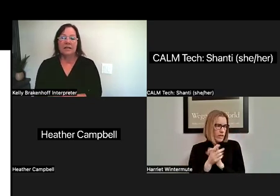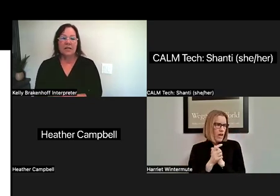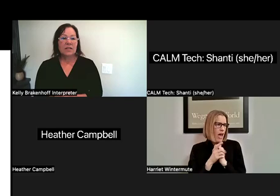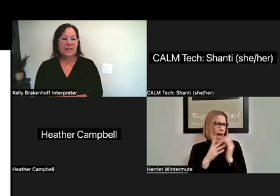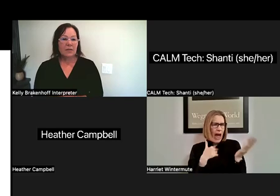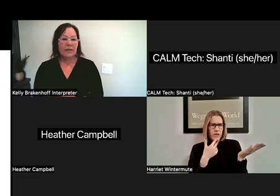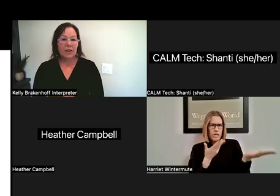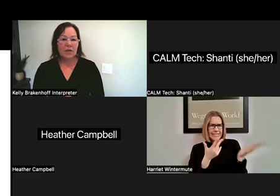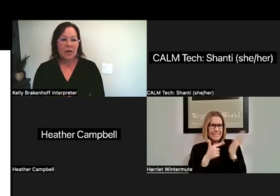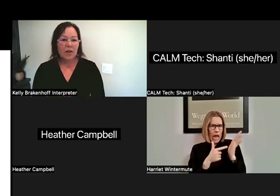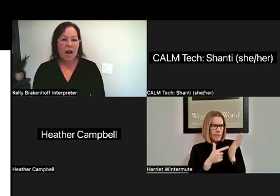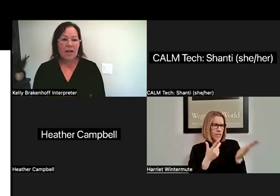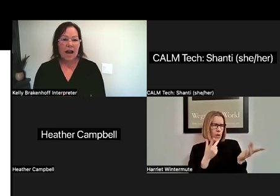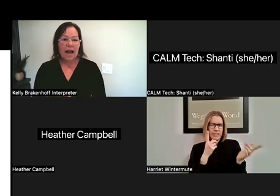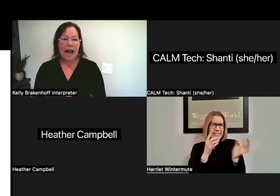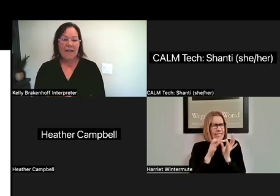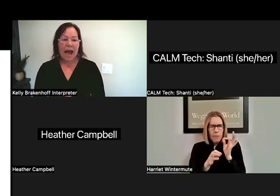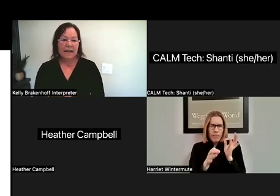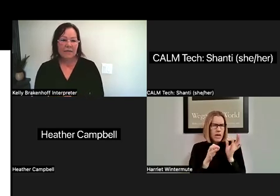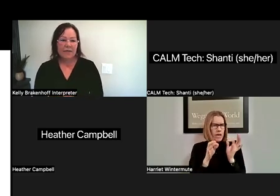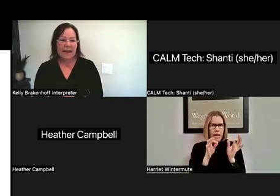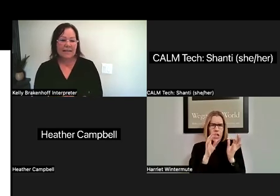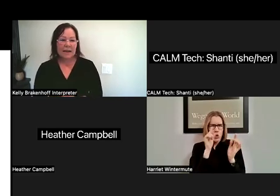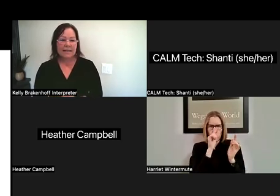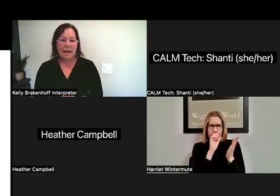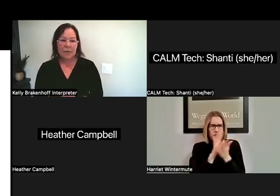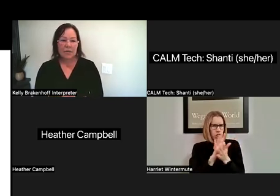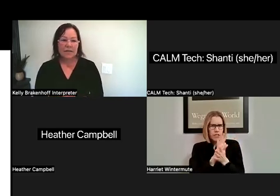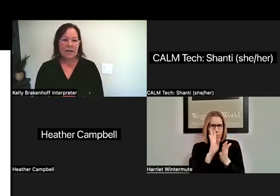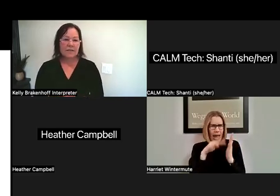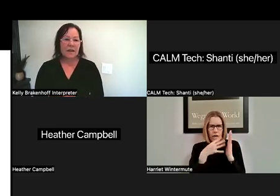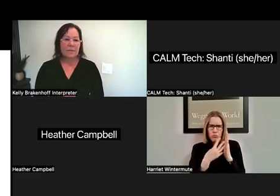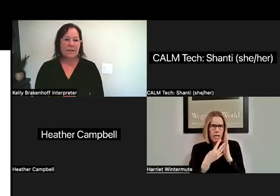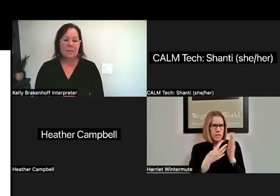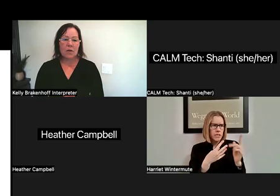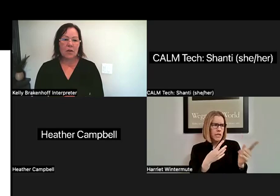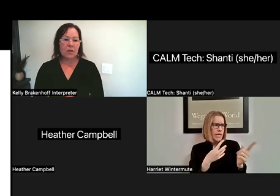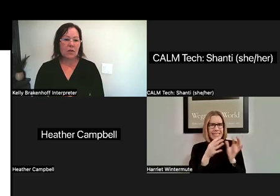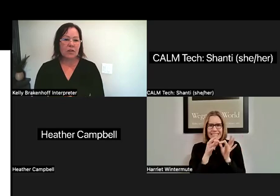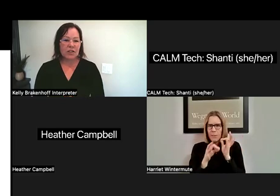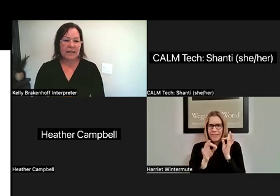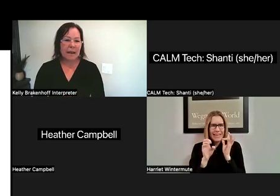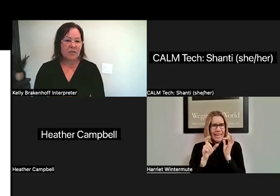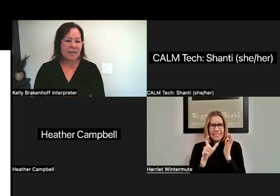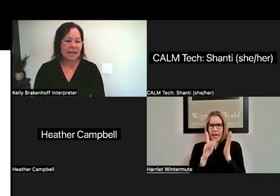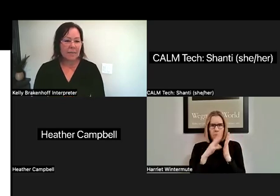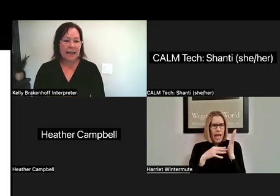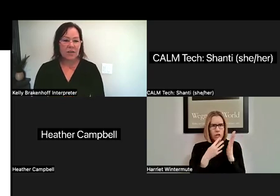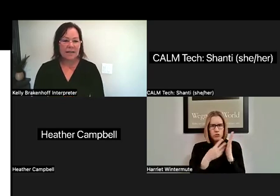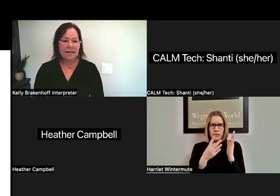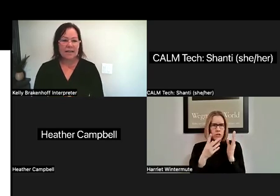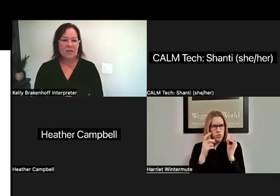So just to review overall. We added some examples of some simple Google sheet matrices that you